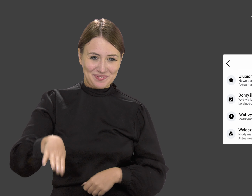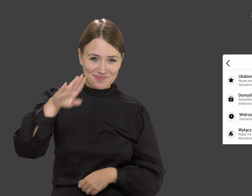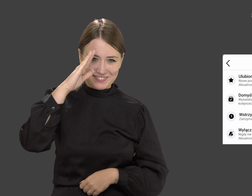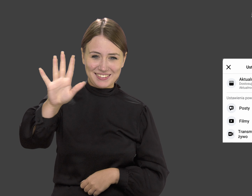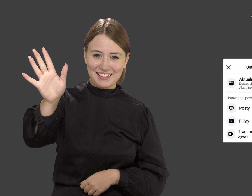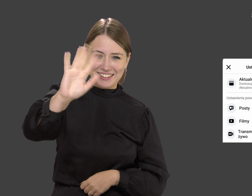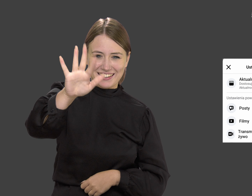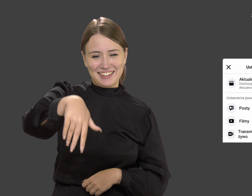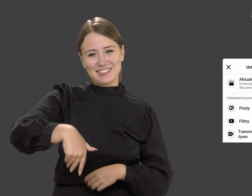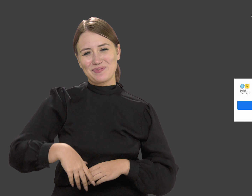Goodbye.